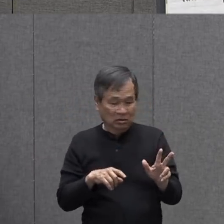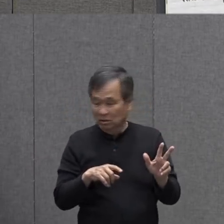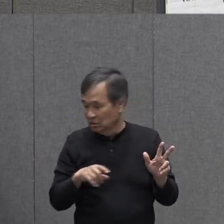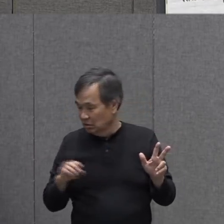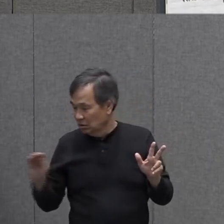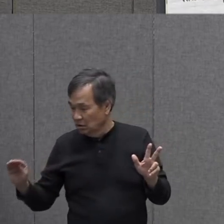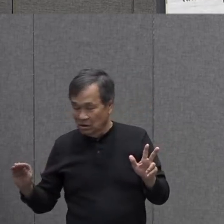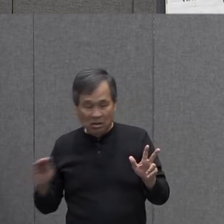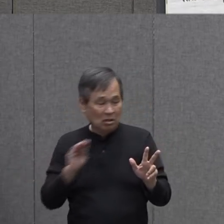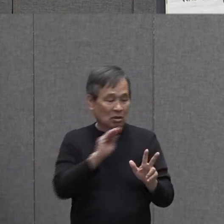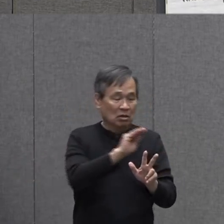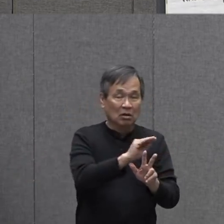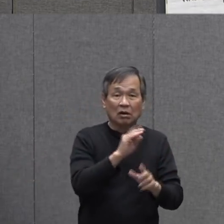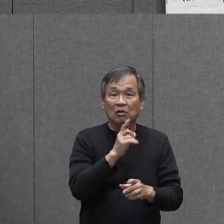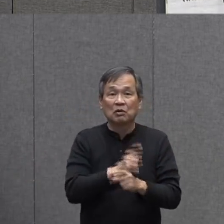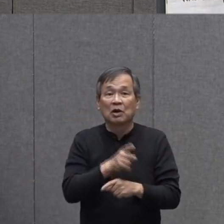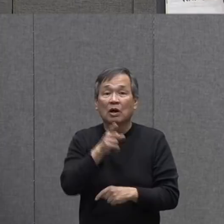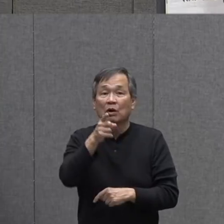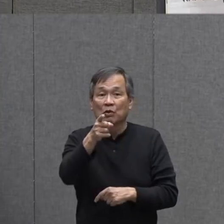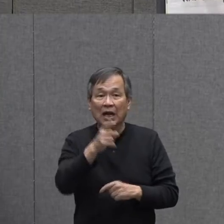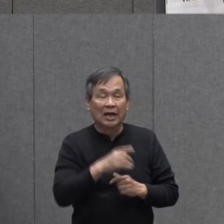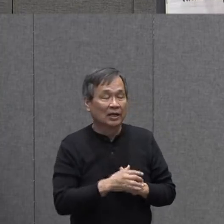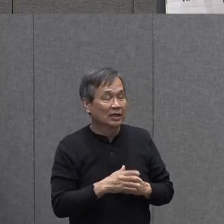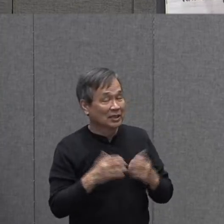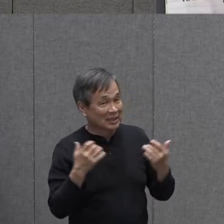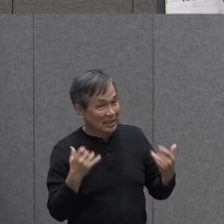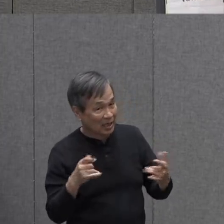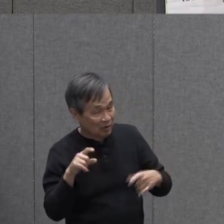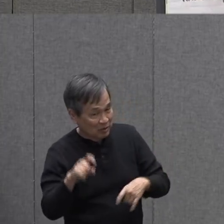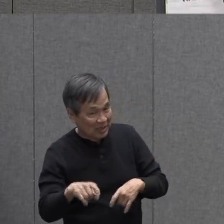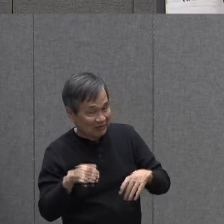Right, thank you, we gotta explain.